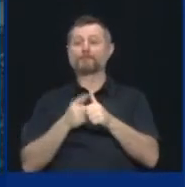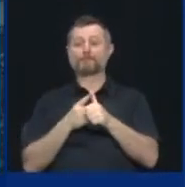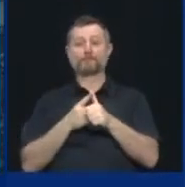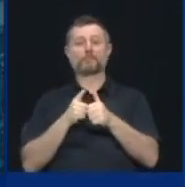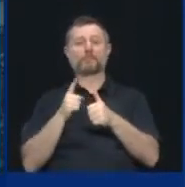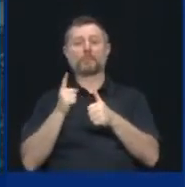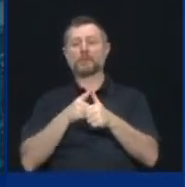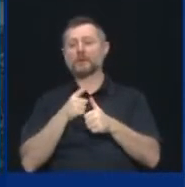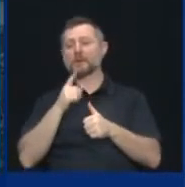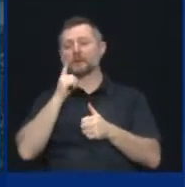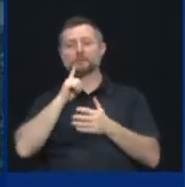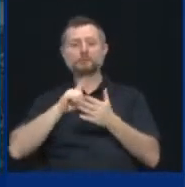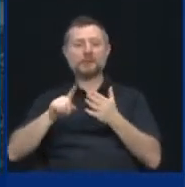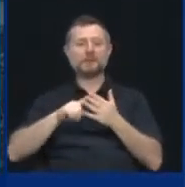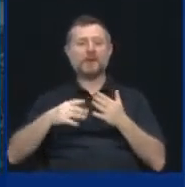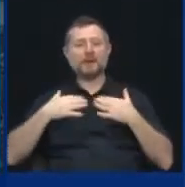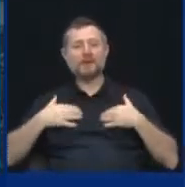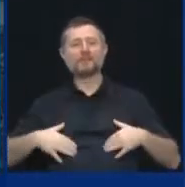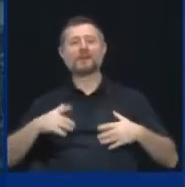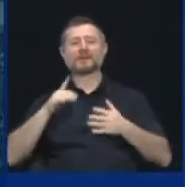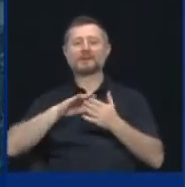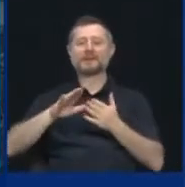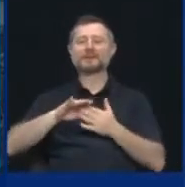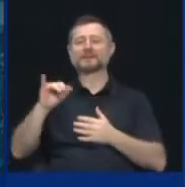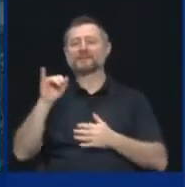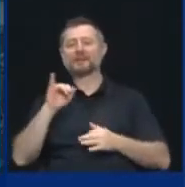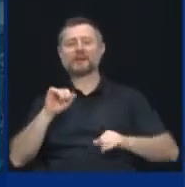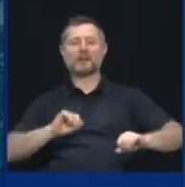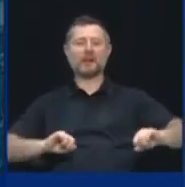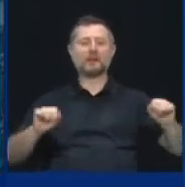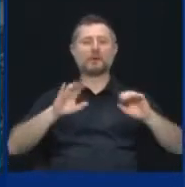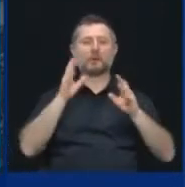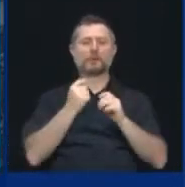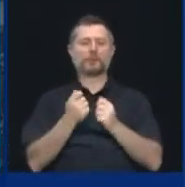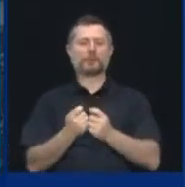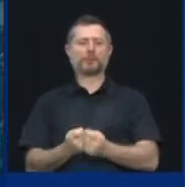THE HYGIENE PROTOCOLS, THE ALHETH SCREENINGS, THE POTENTIAL